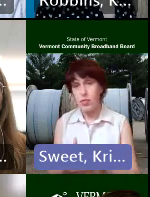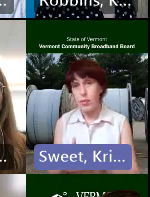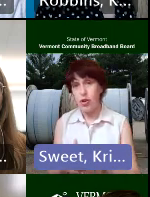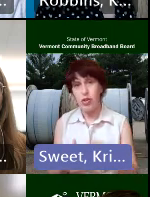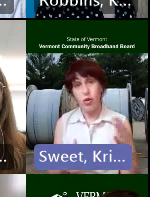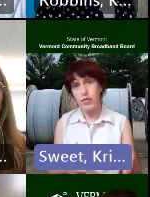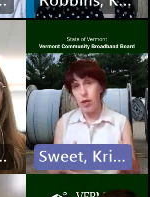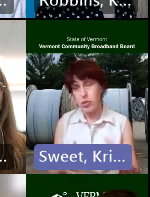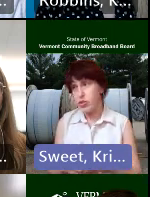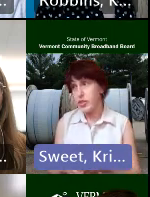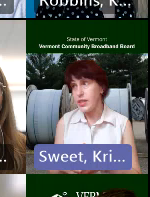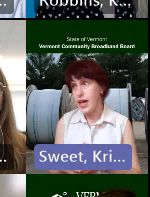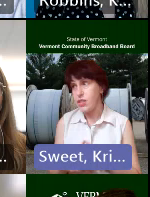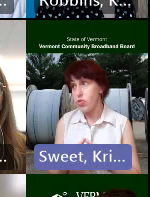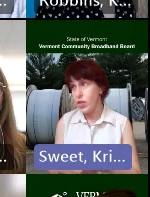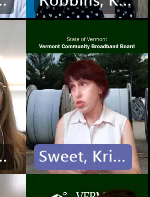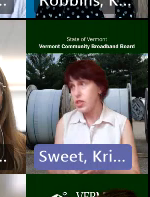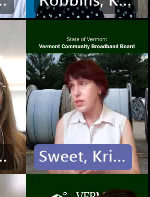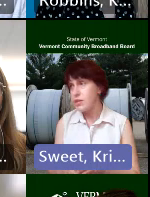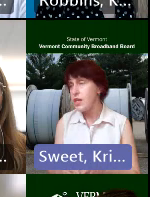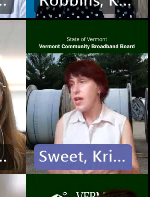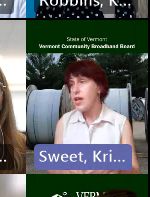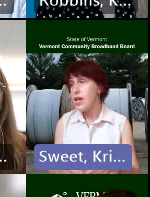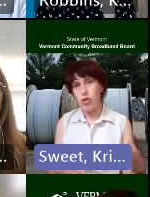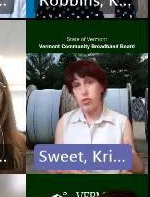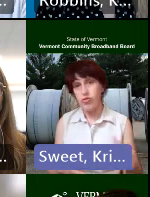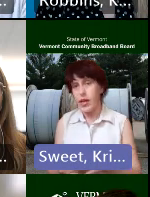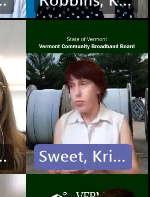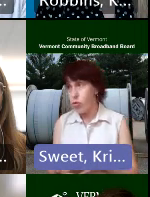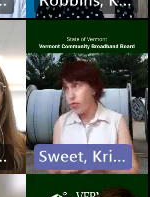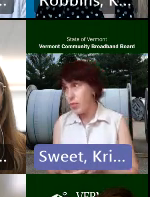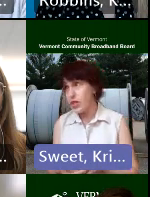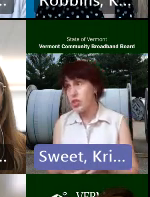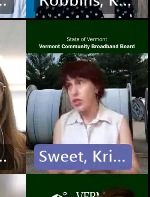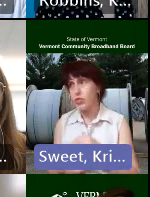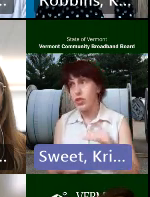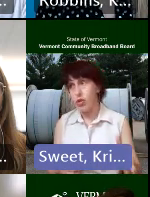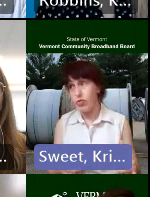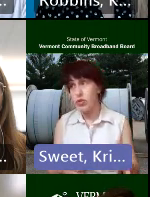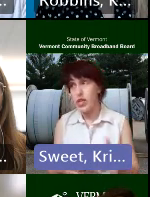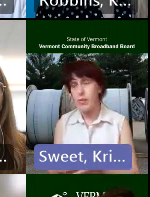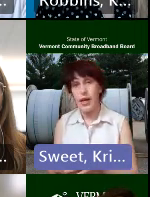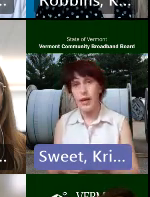And after today's webinar, you'll have an opportunity to ask questions, and you can also find more information,